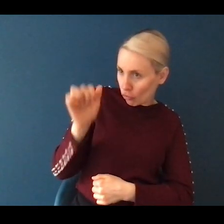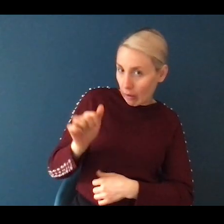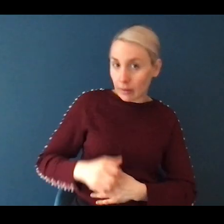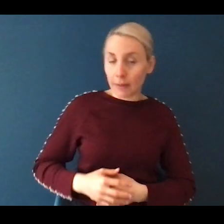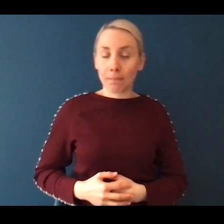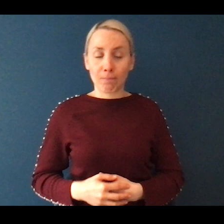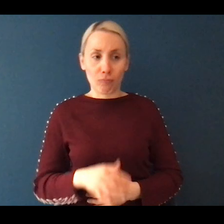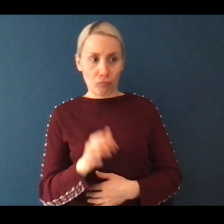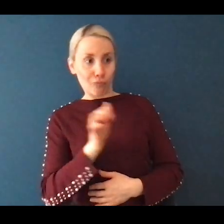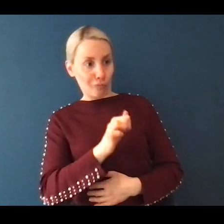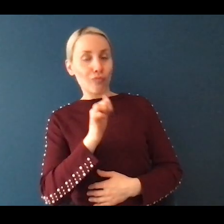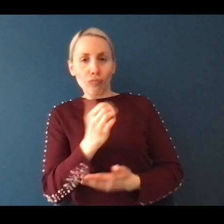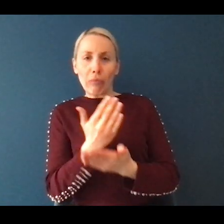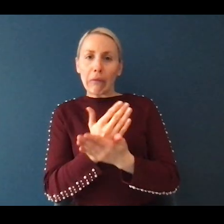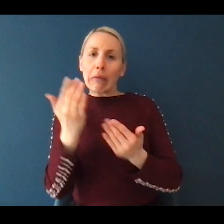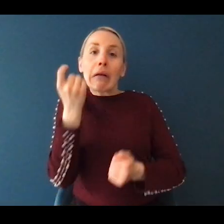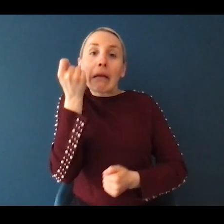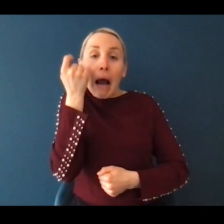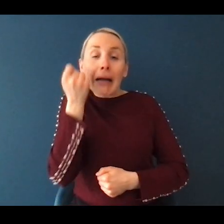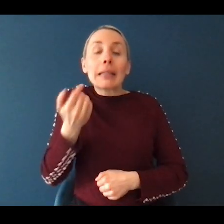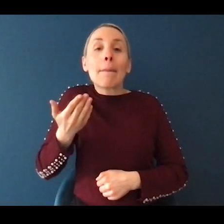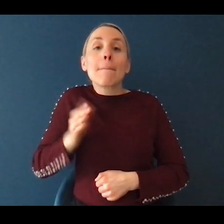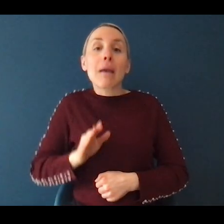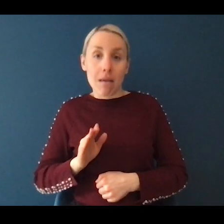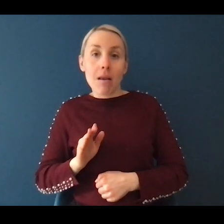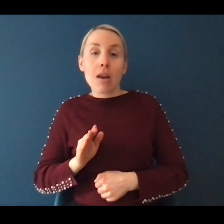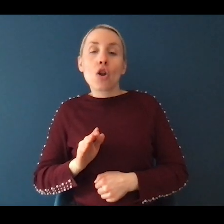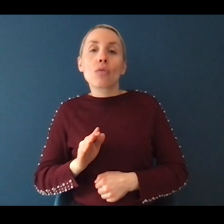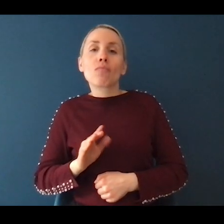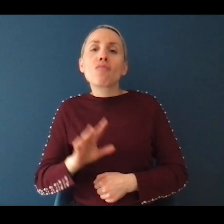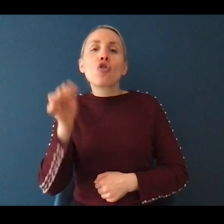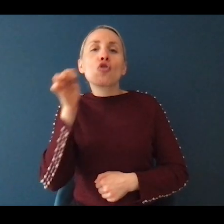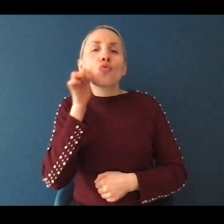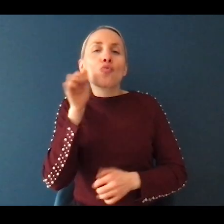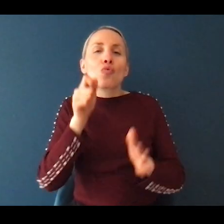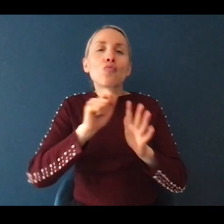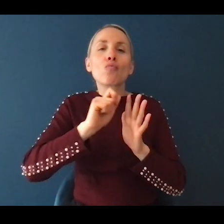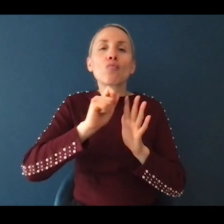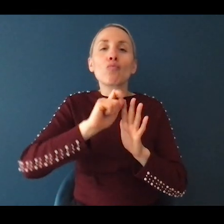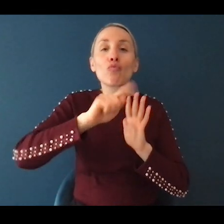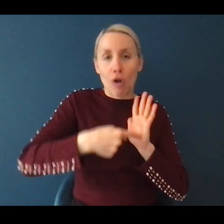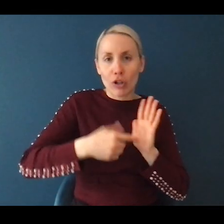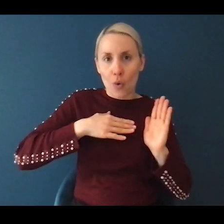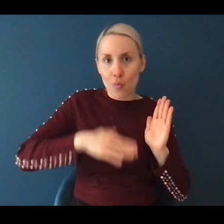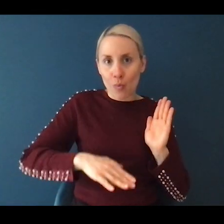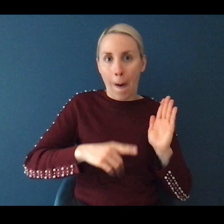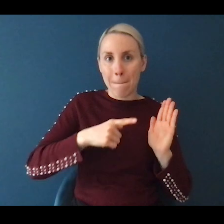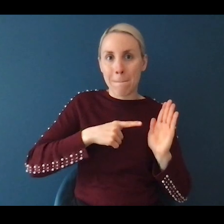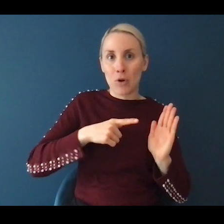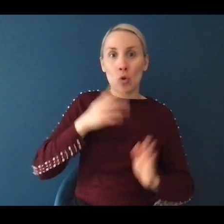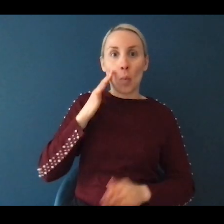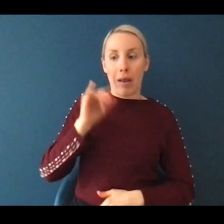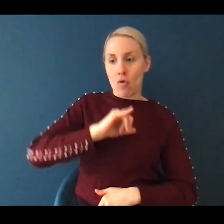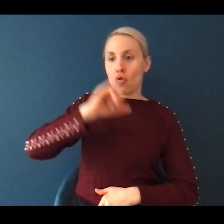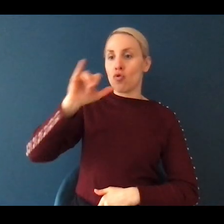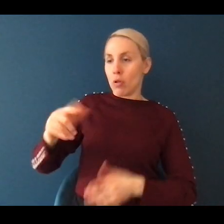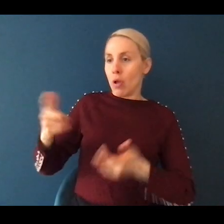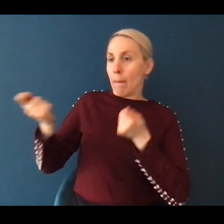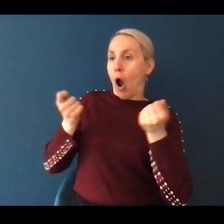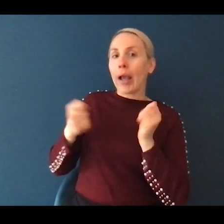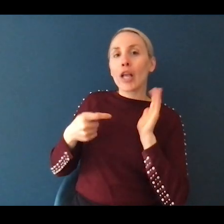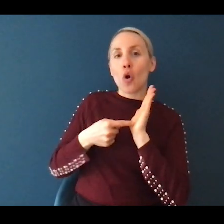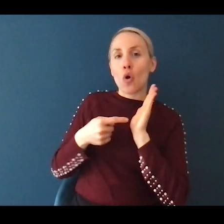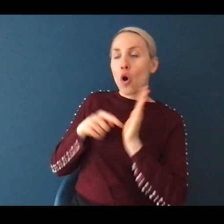going to be and that time that I in the market which I consider kind of the first stage of